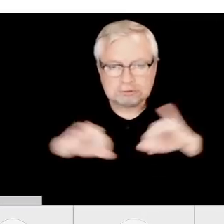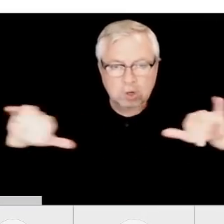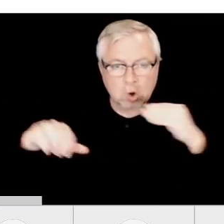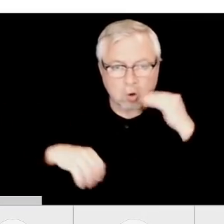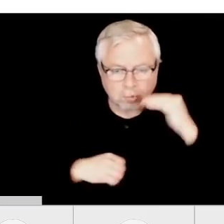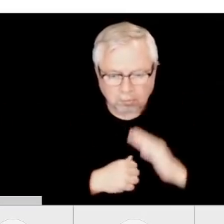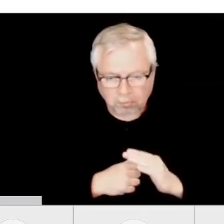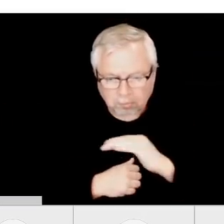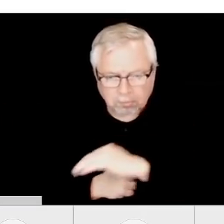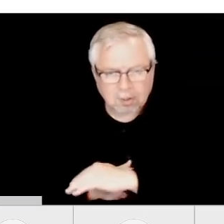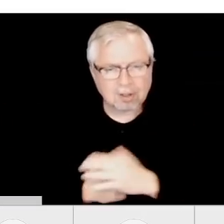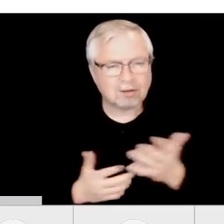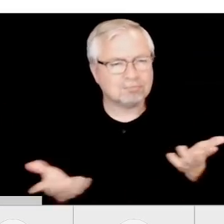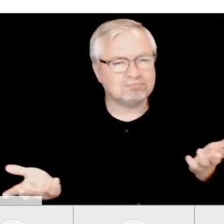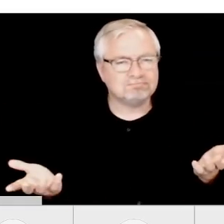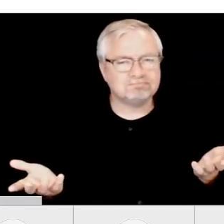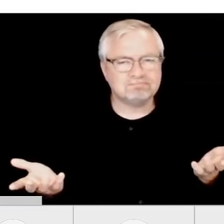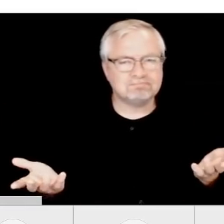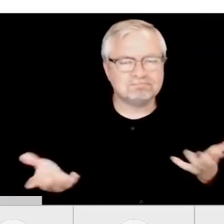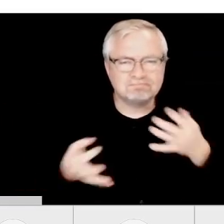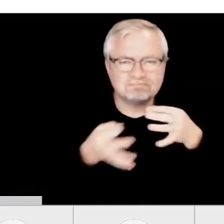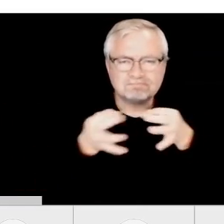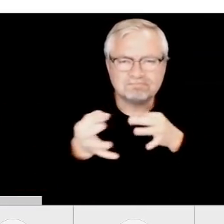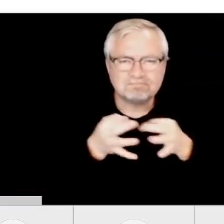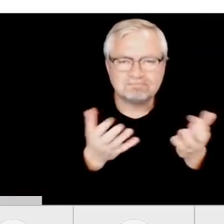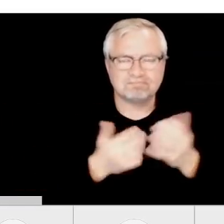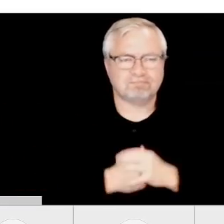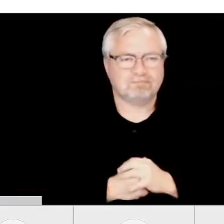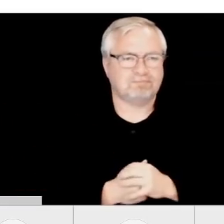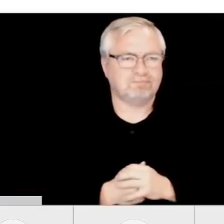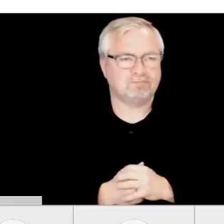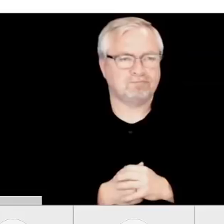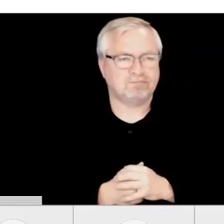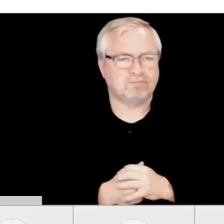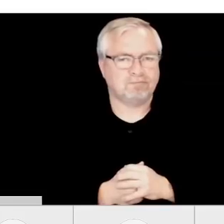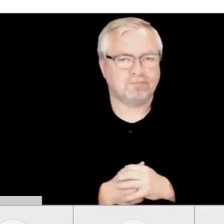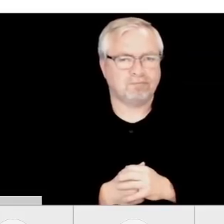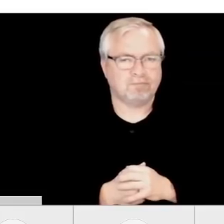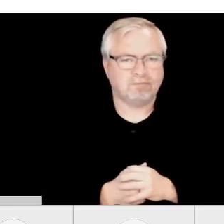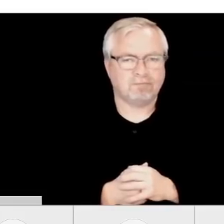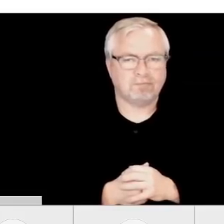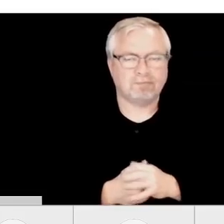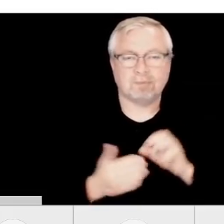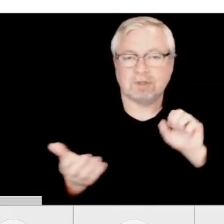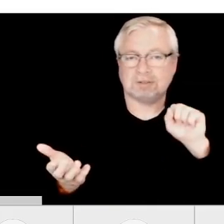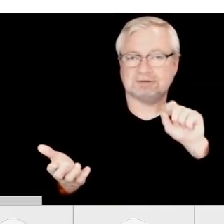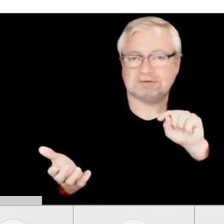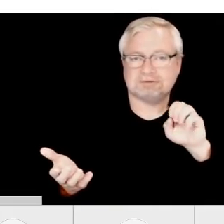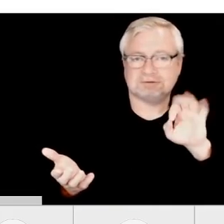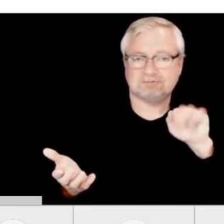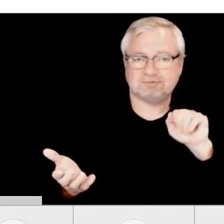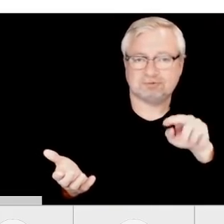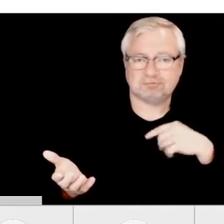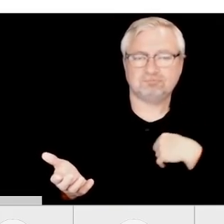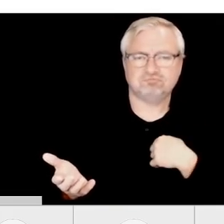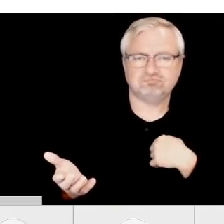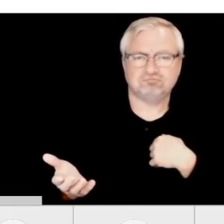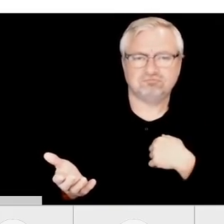Stefan Gildemeister: I'll start it off but then I think Dr. Enns has some